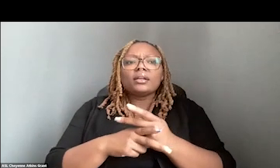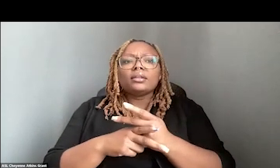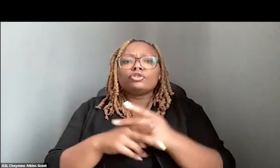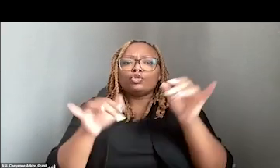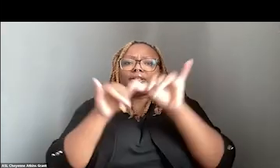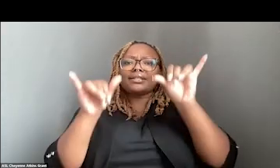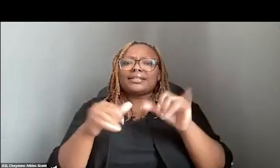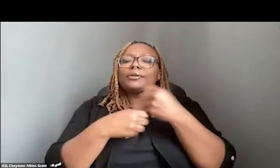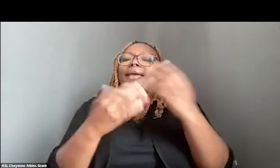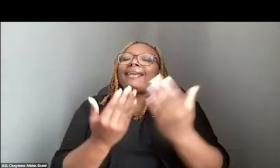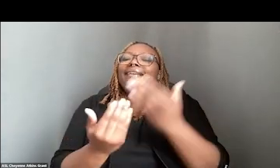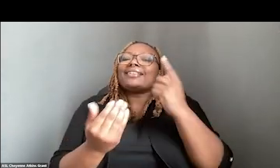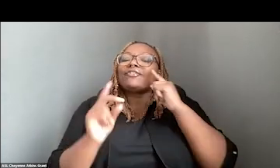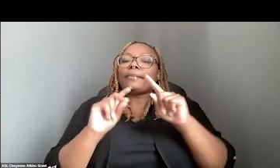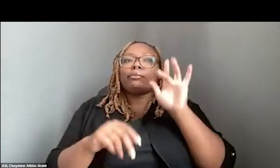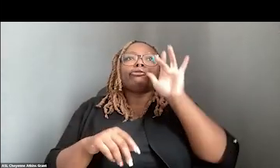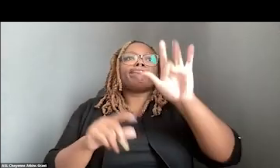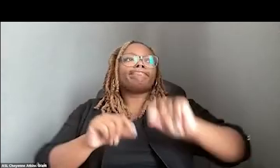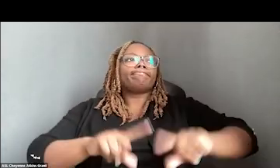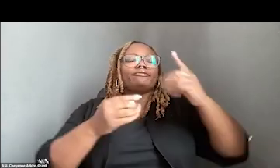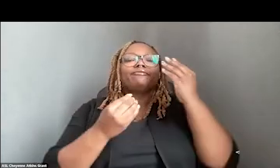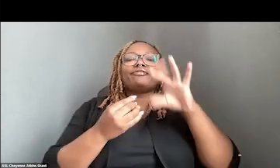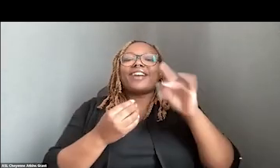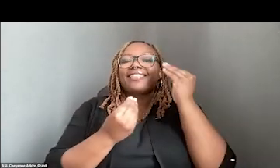to make it easier for people to find the information that they're looking for.